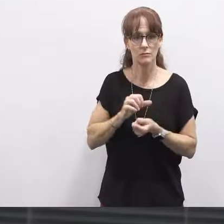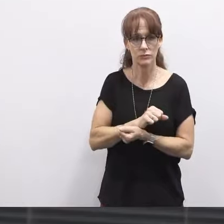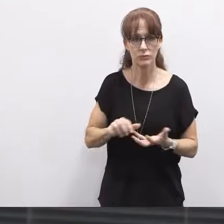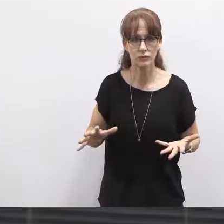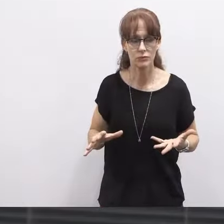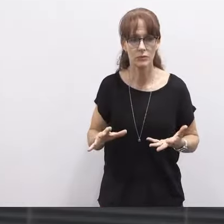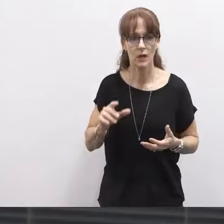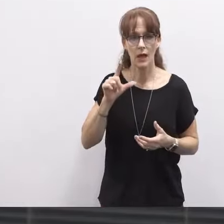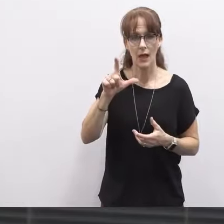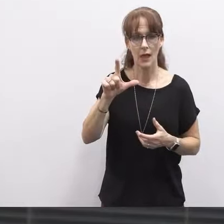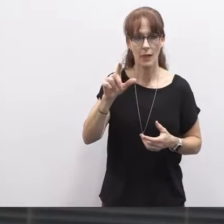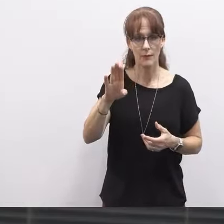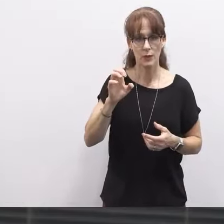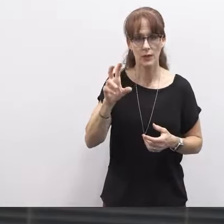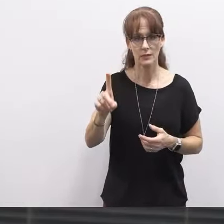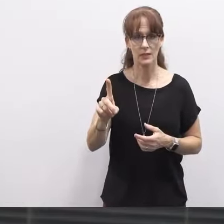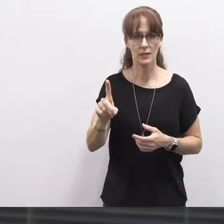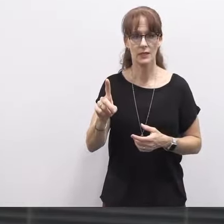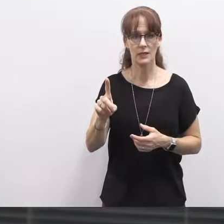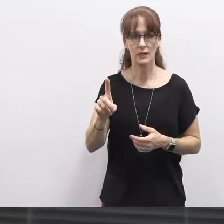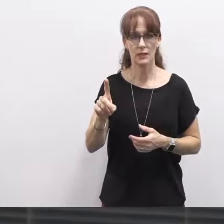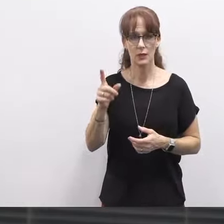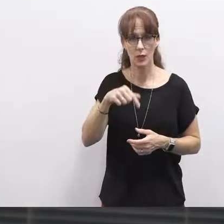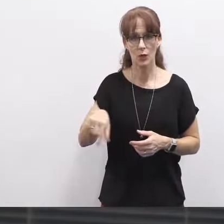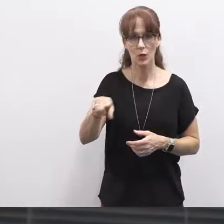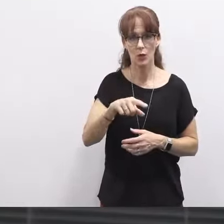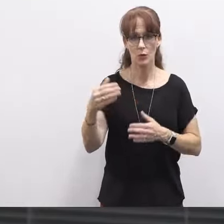Long Beach Unified School District, you are responsible for that.